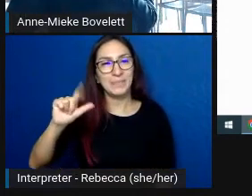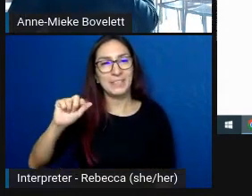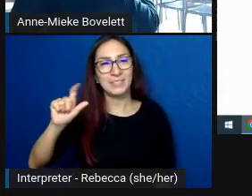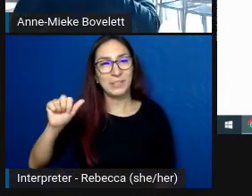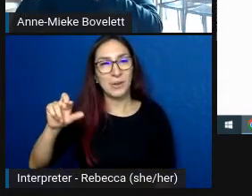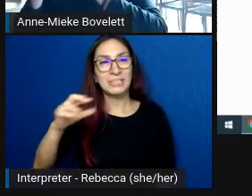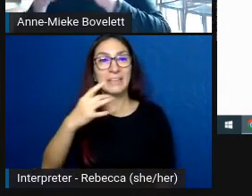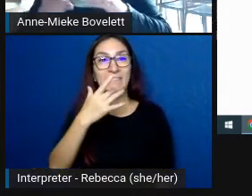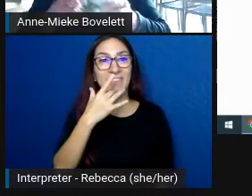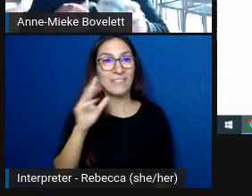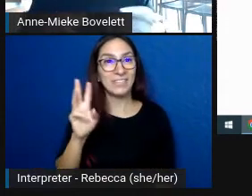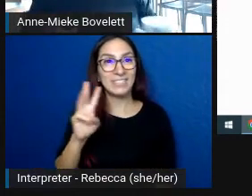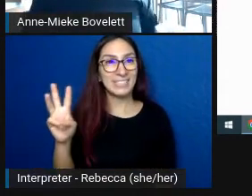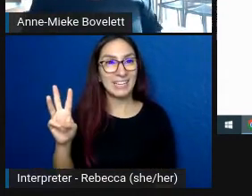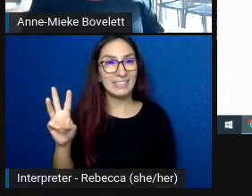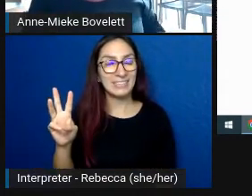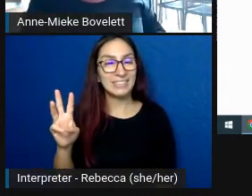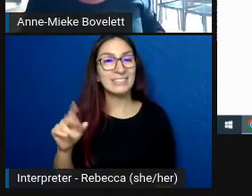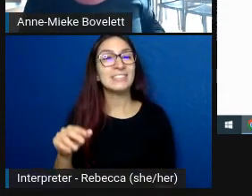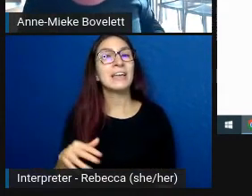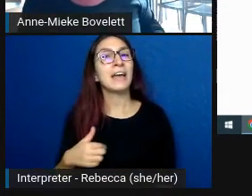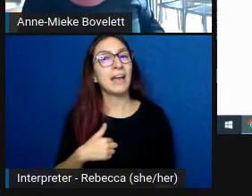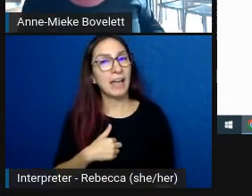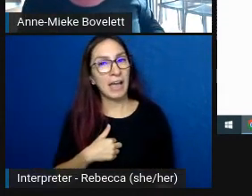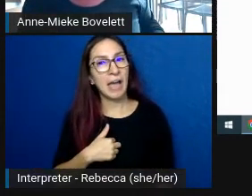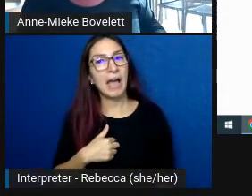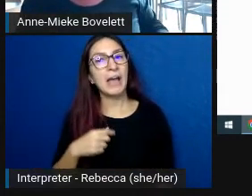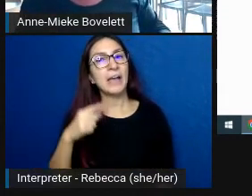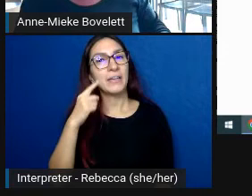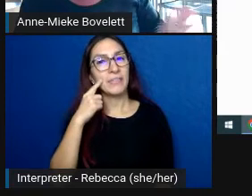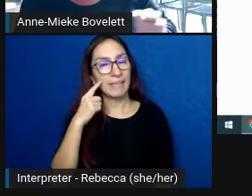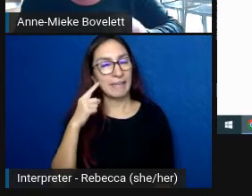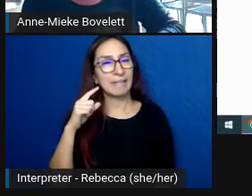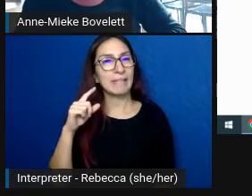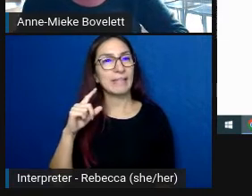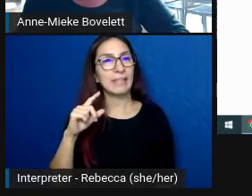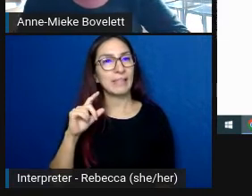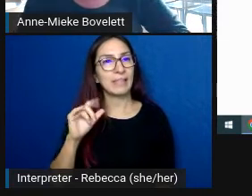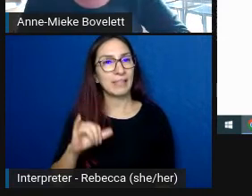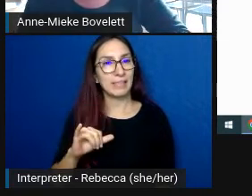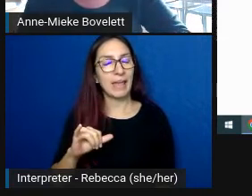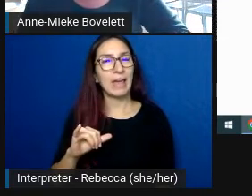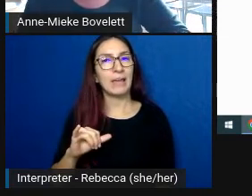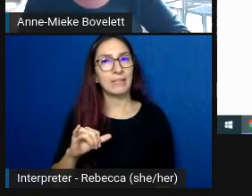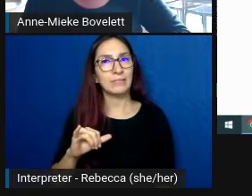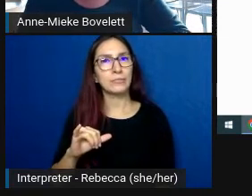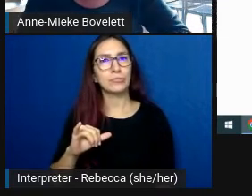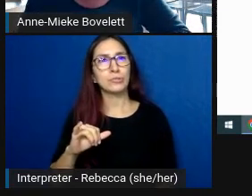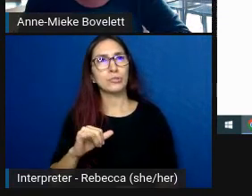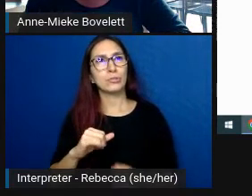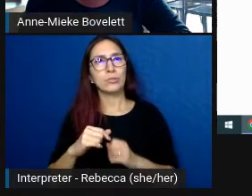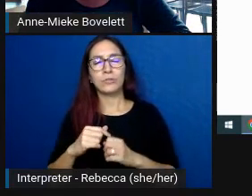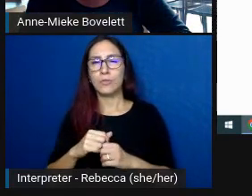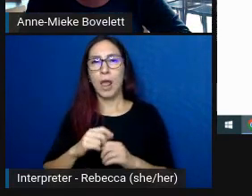Because I think that brings out a very interesting aspect of it